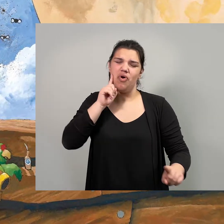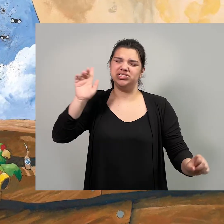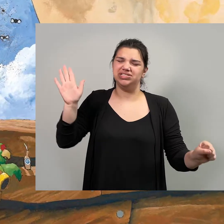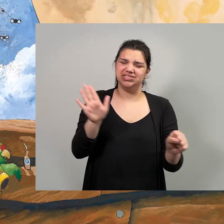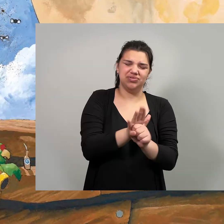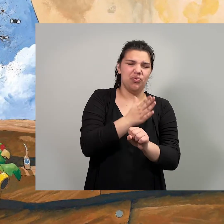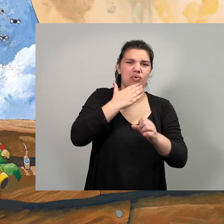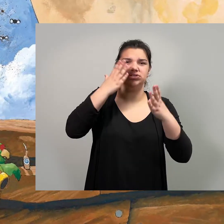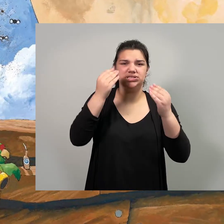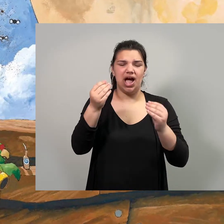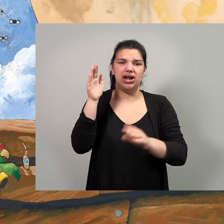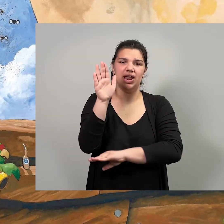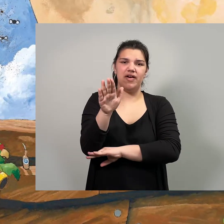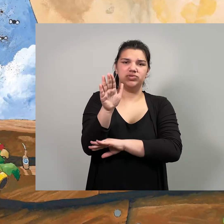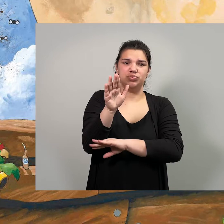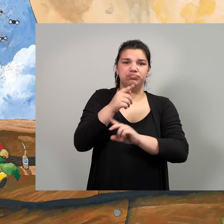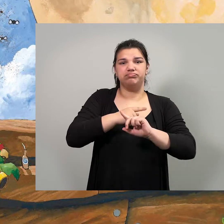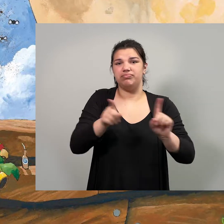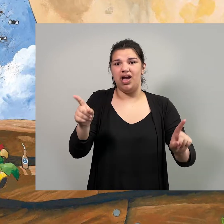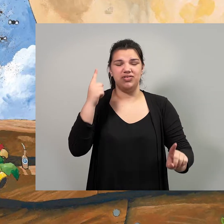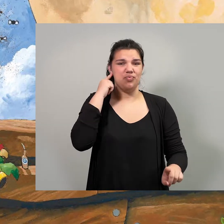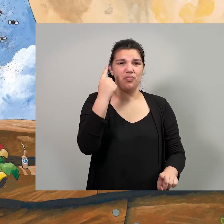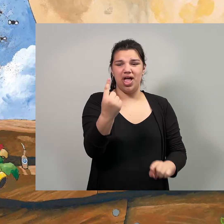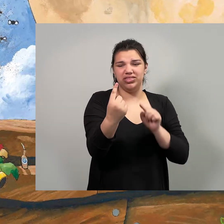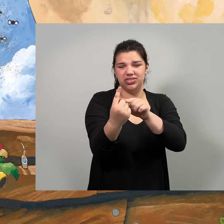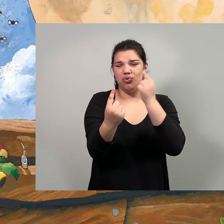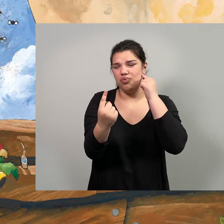soggy afternoon. But they didn't find a single piece of gold.